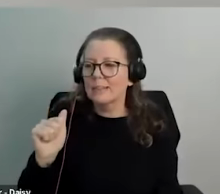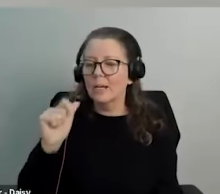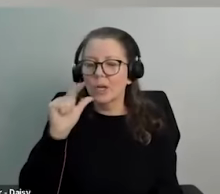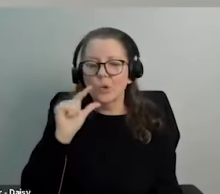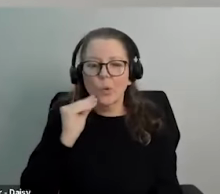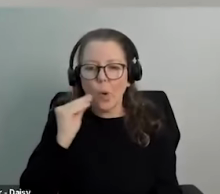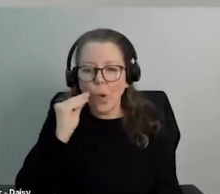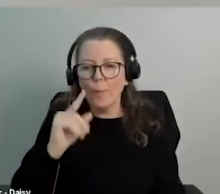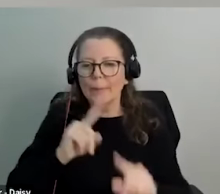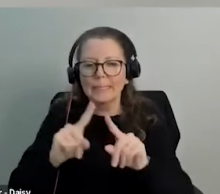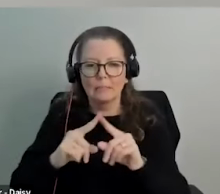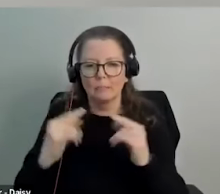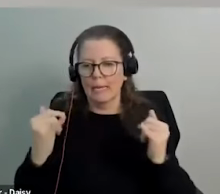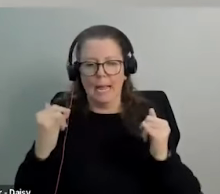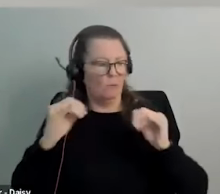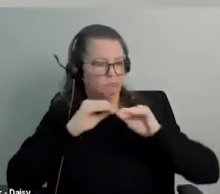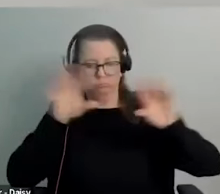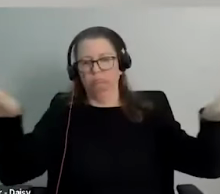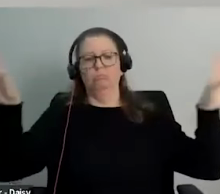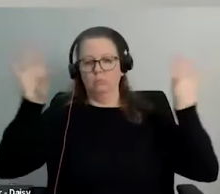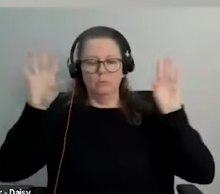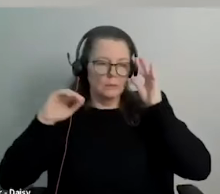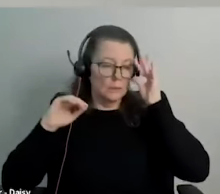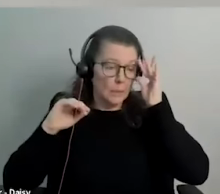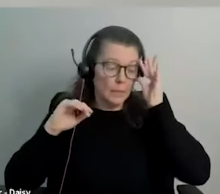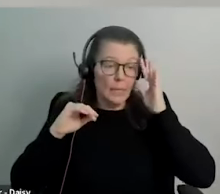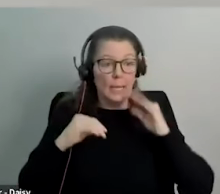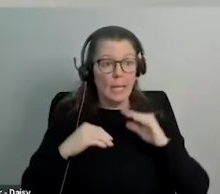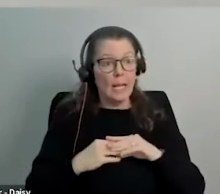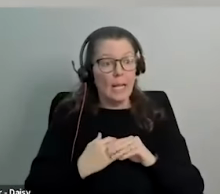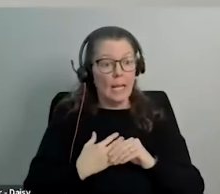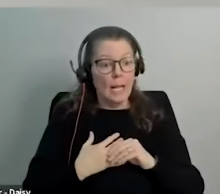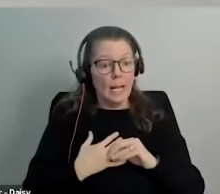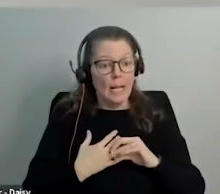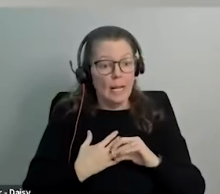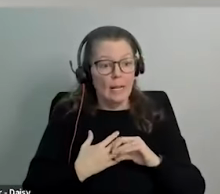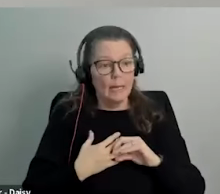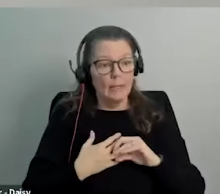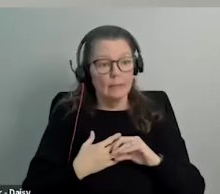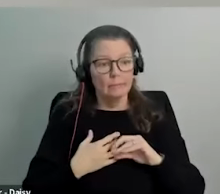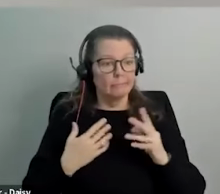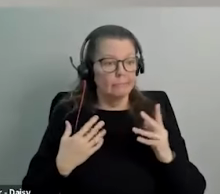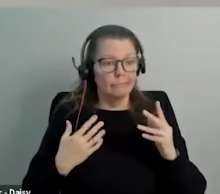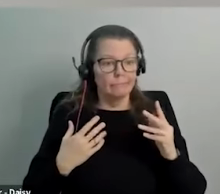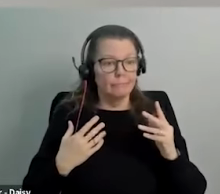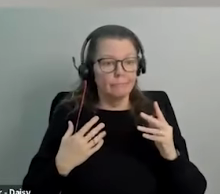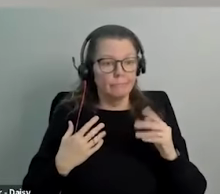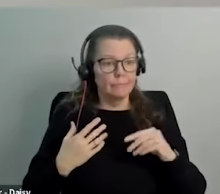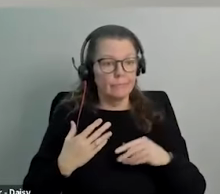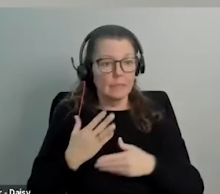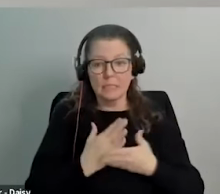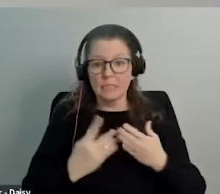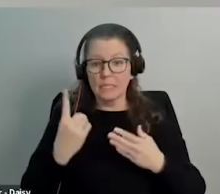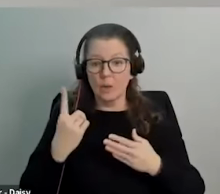all these devices that are now out, right? And thinking about if somebody has one in their kitchen,